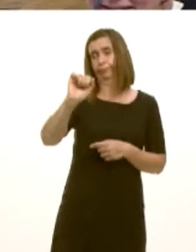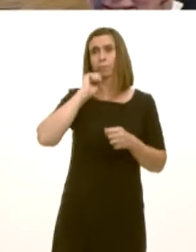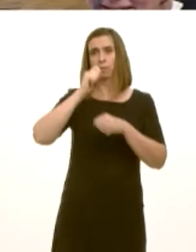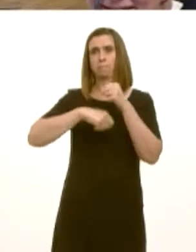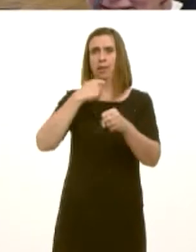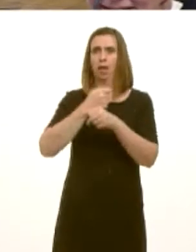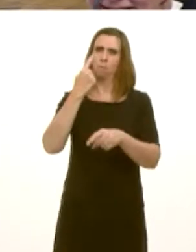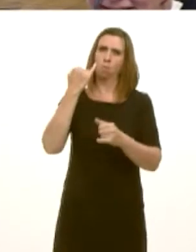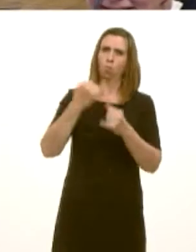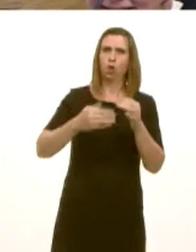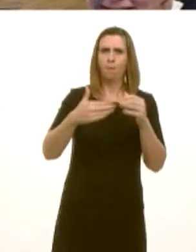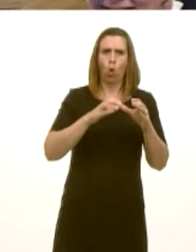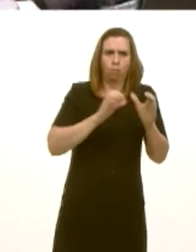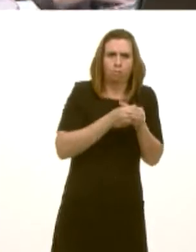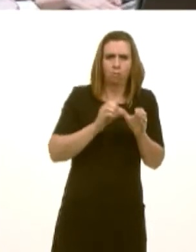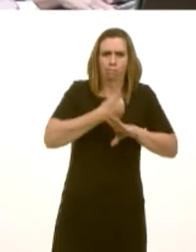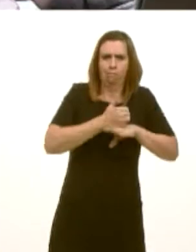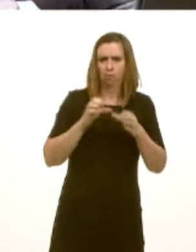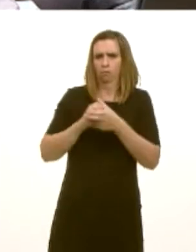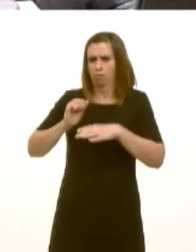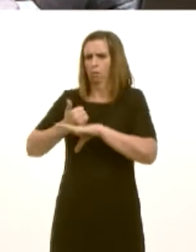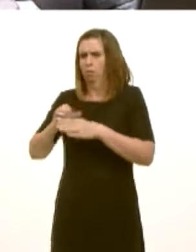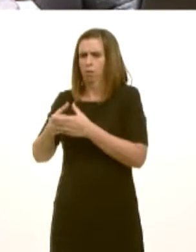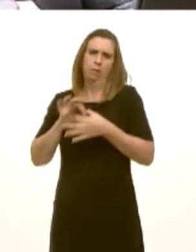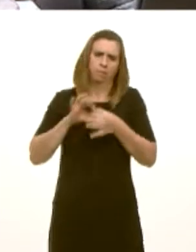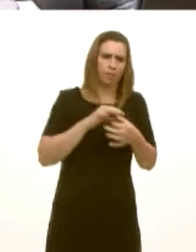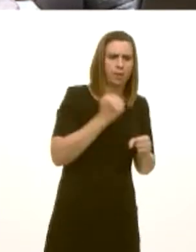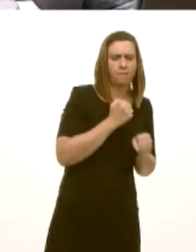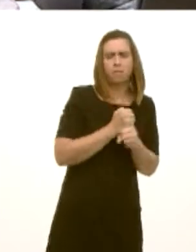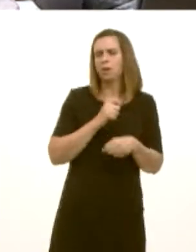the regional level and would retain the local councils.